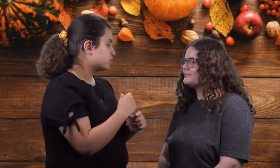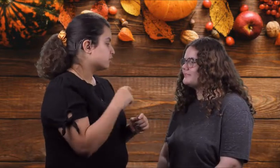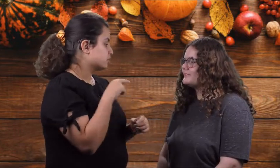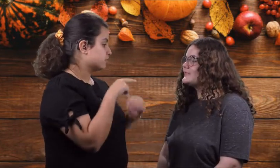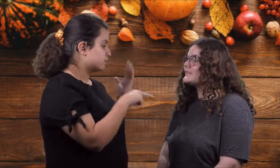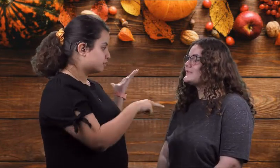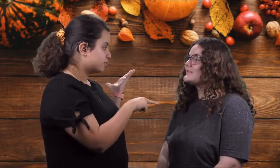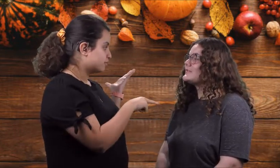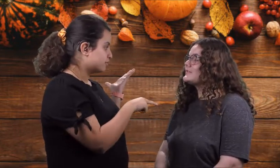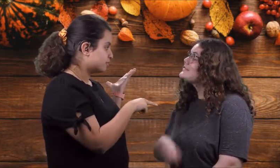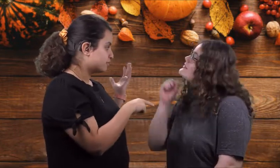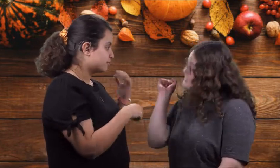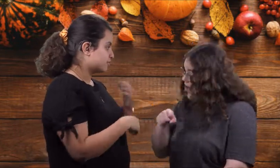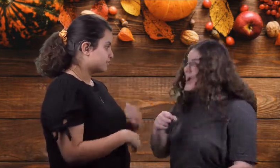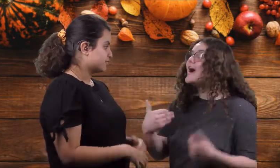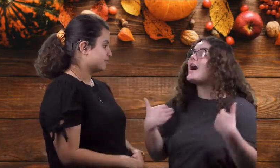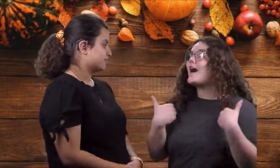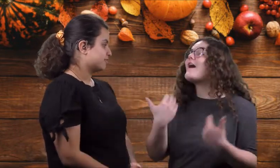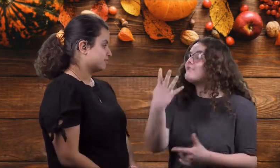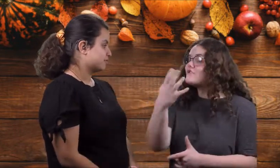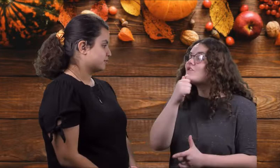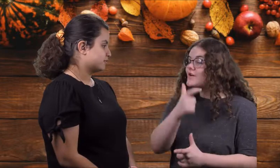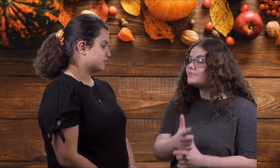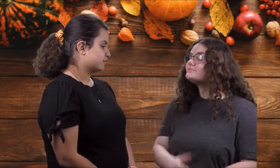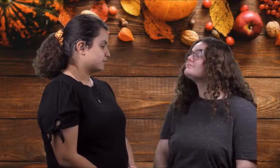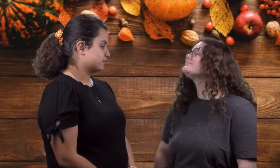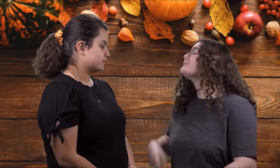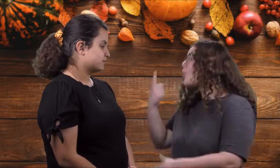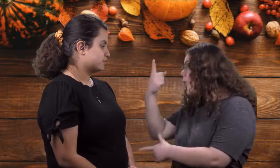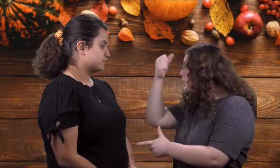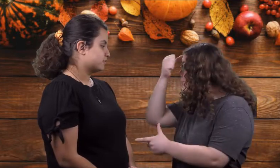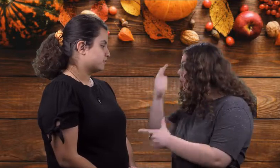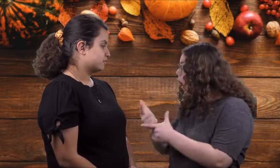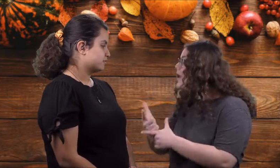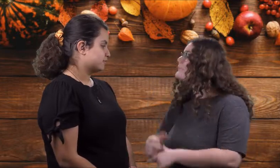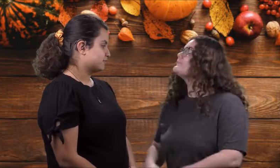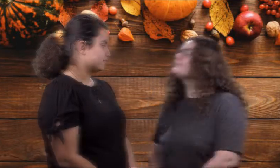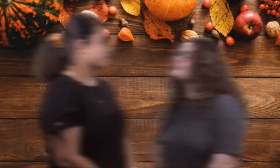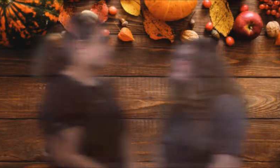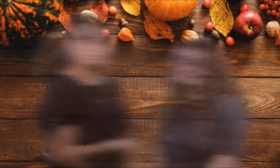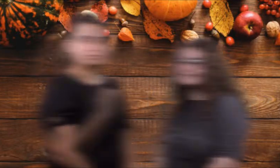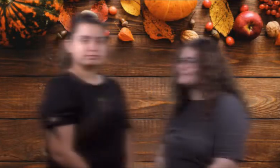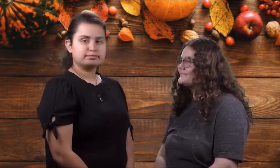[Interpreter Person 1] Do you have any siblings? [Interpreter Person 2] I do. I have four sisters and one brother.